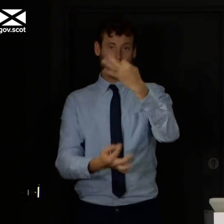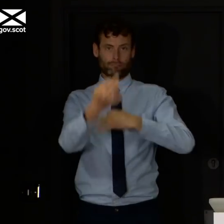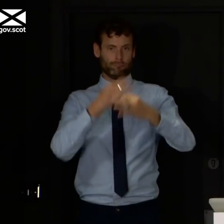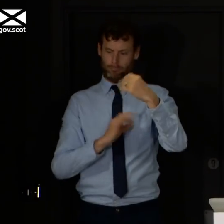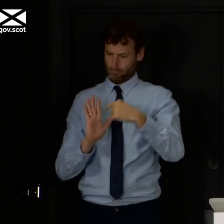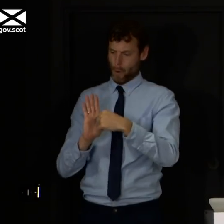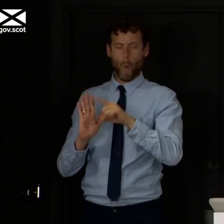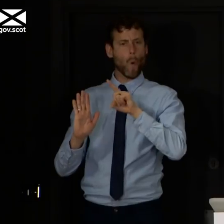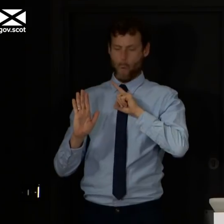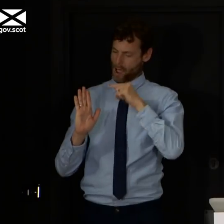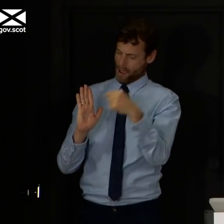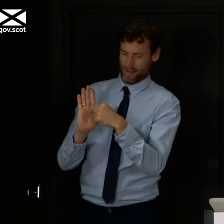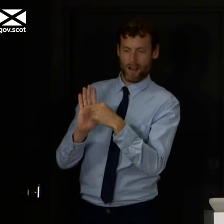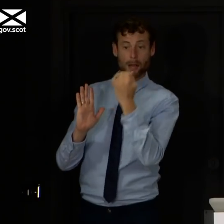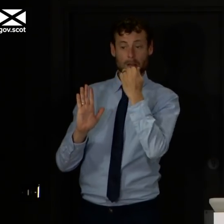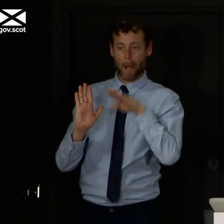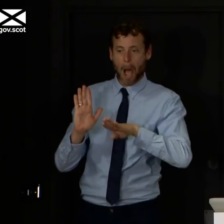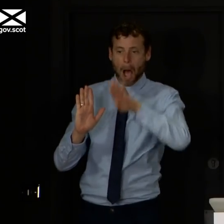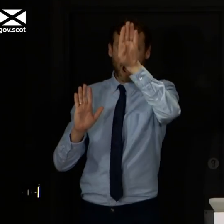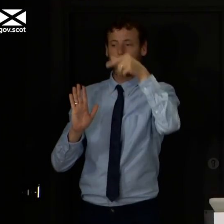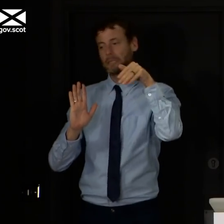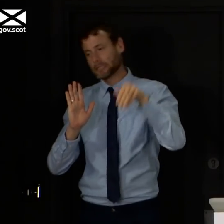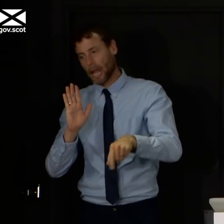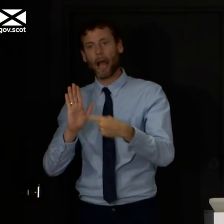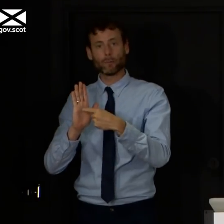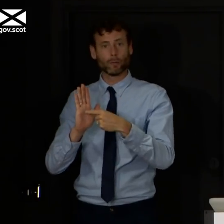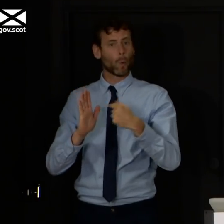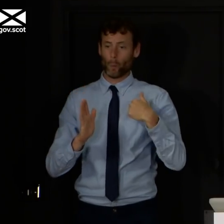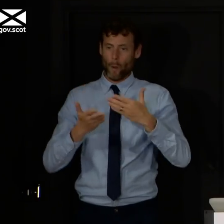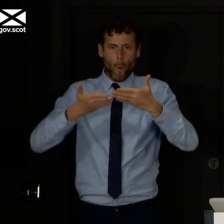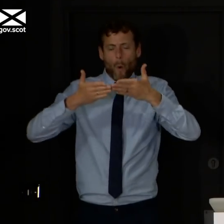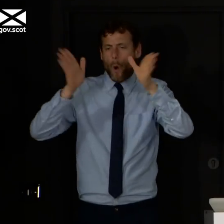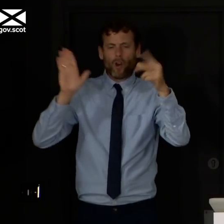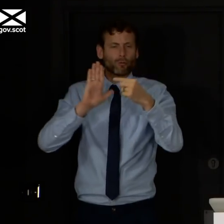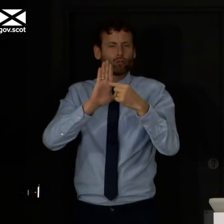data to see the progress being made, so there is complete transparency around this information,